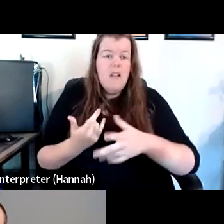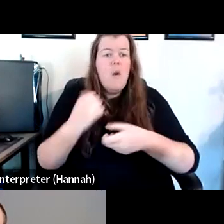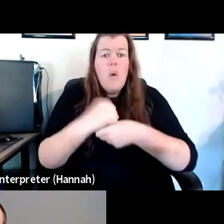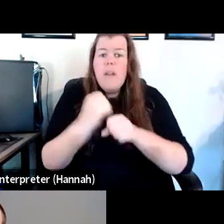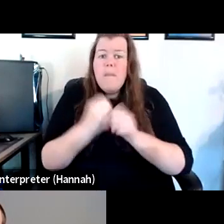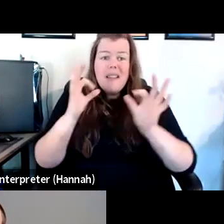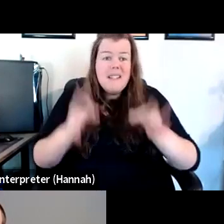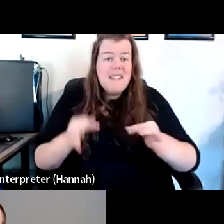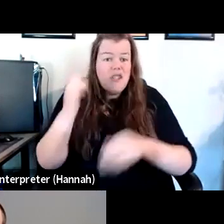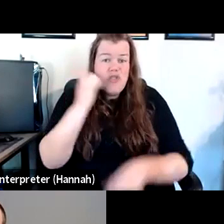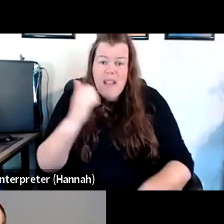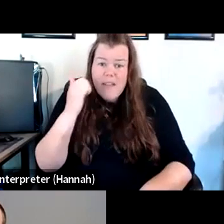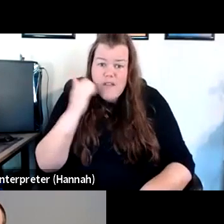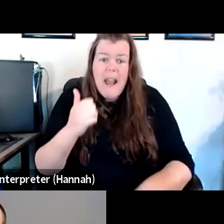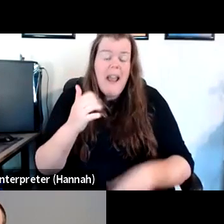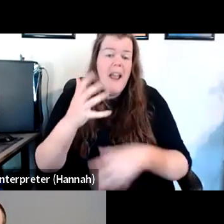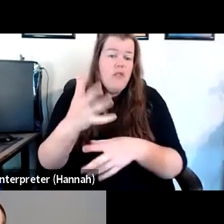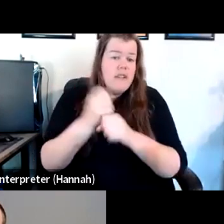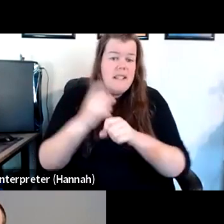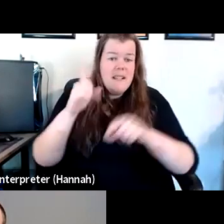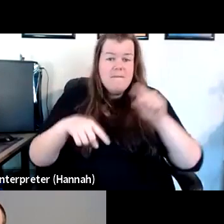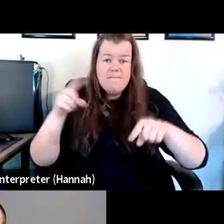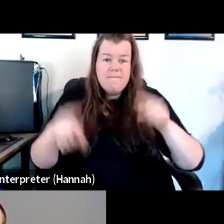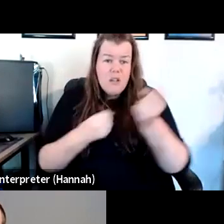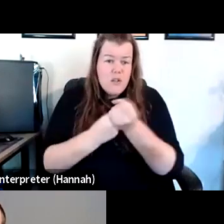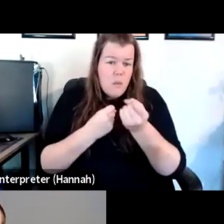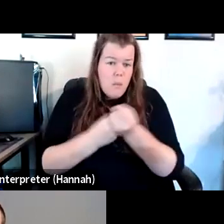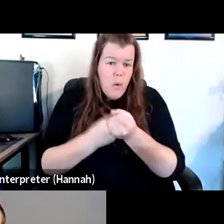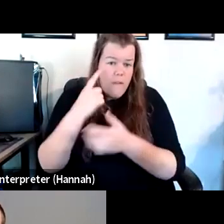levels of support for it. So to illustrate this I'm going to share a story from my personal life.